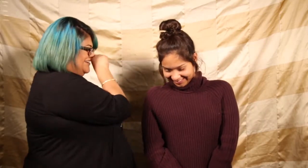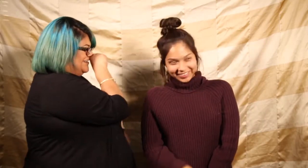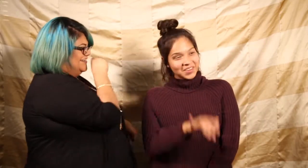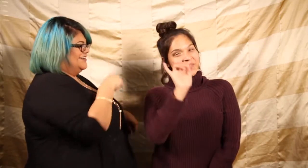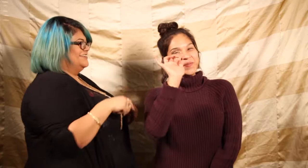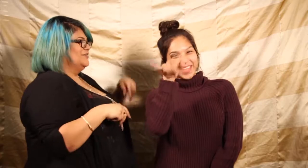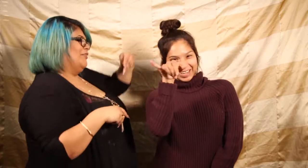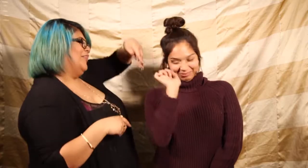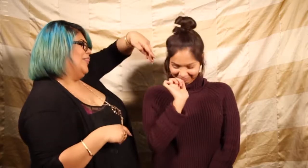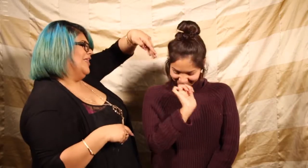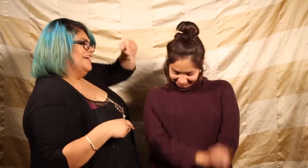enough said